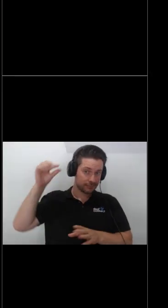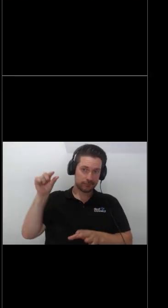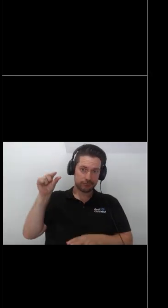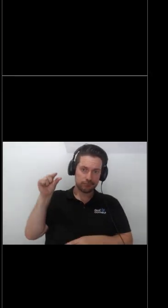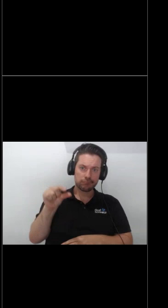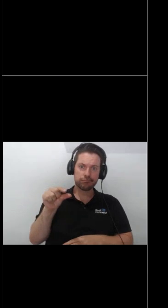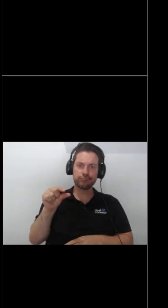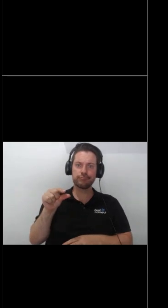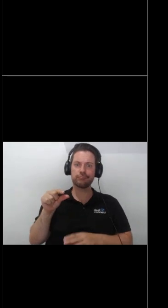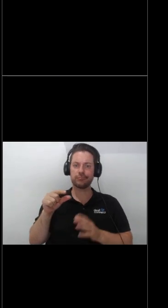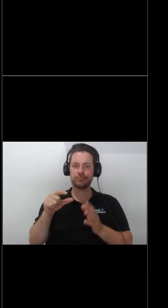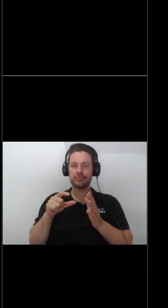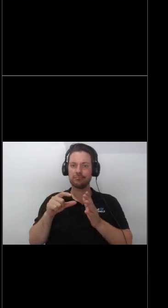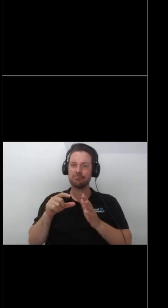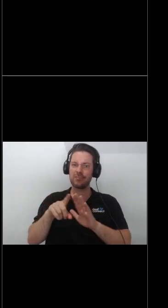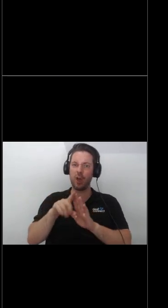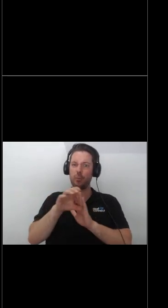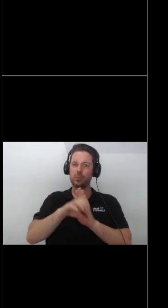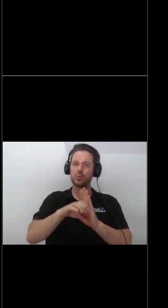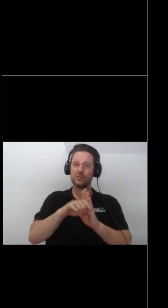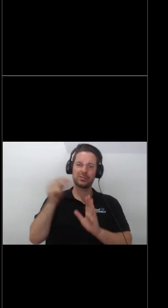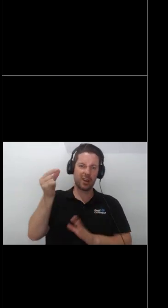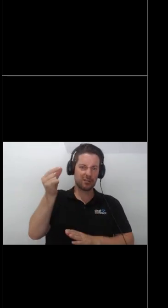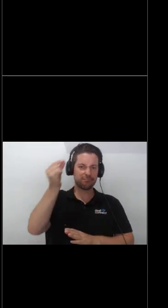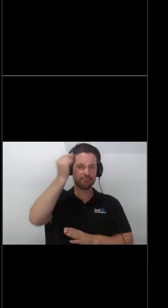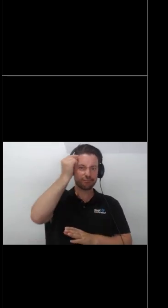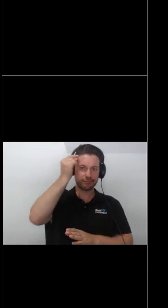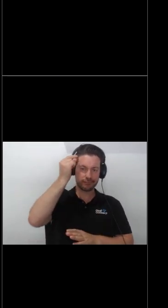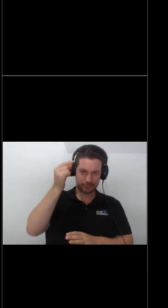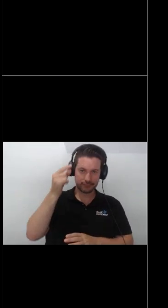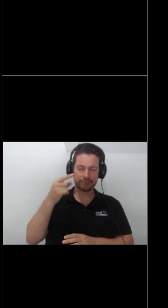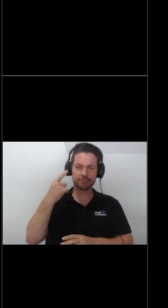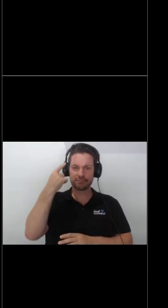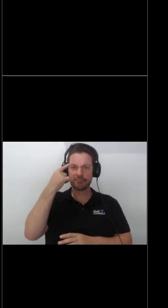I know, but these electrical devices provide stimulation